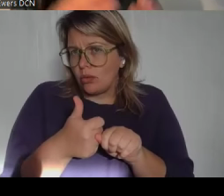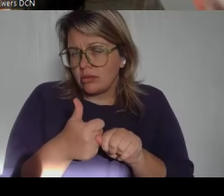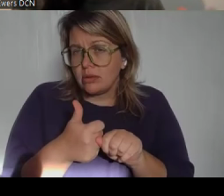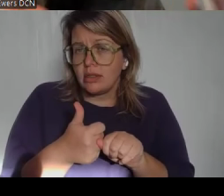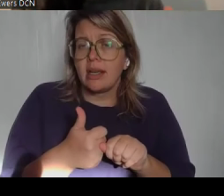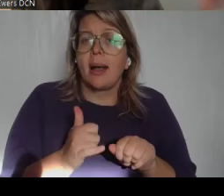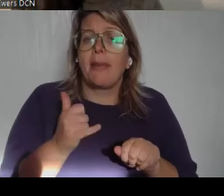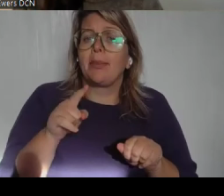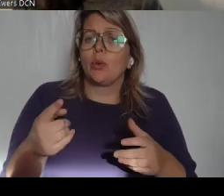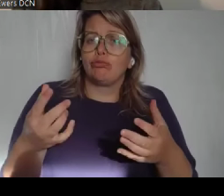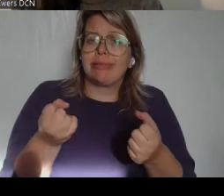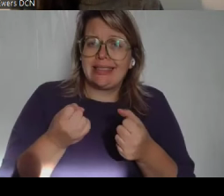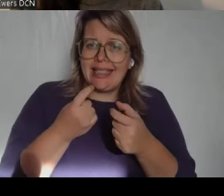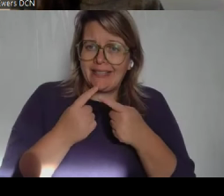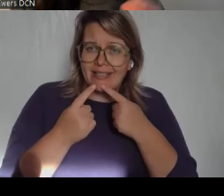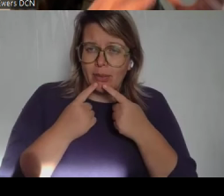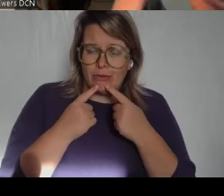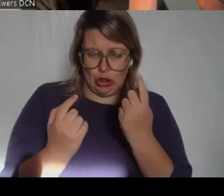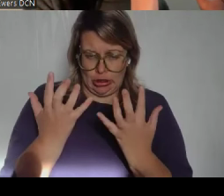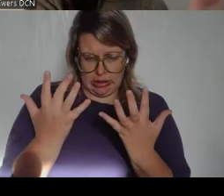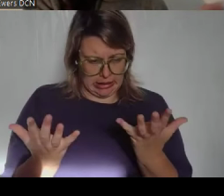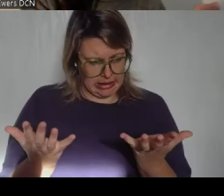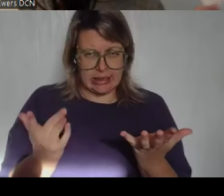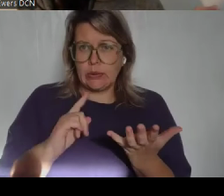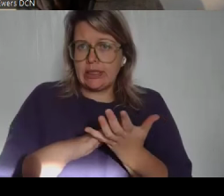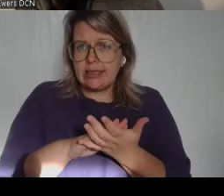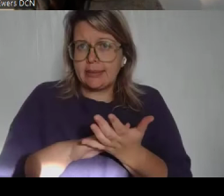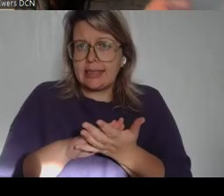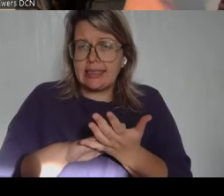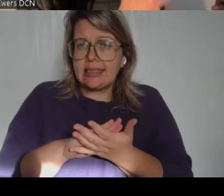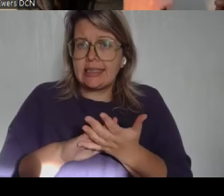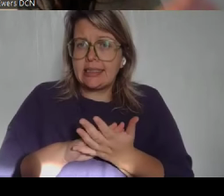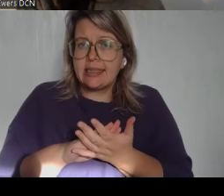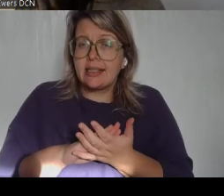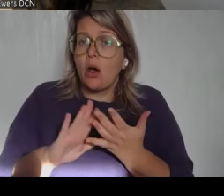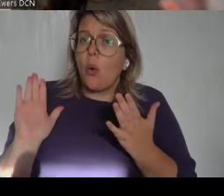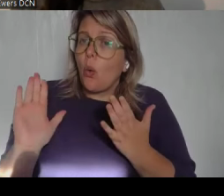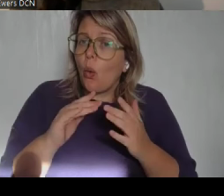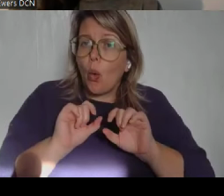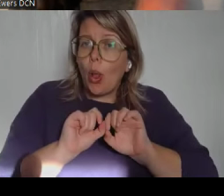every email service provider has a report section. What does it actually mean?